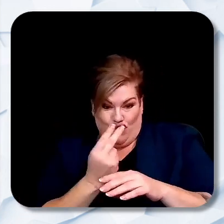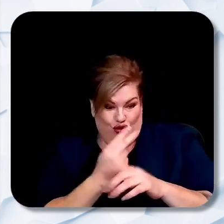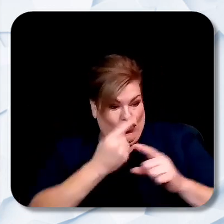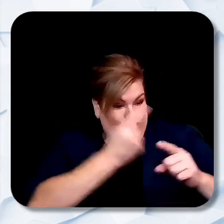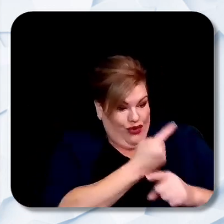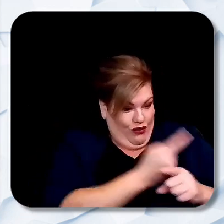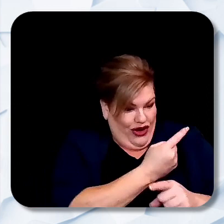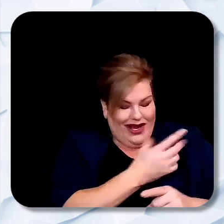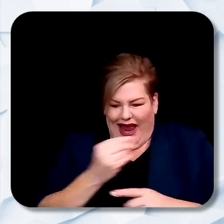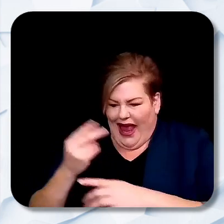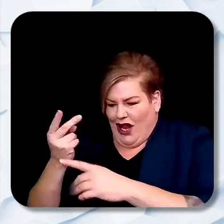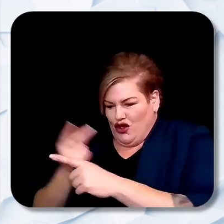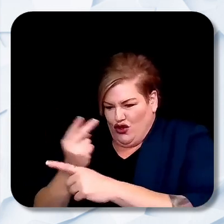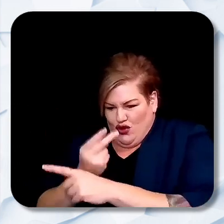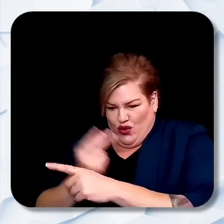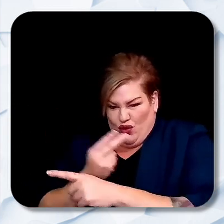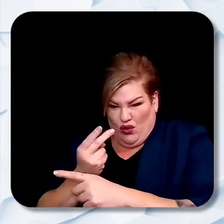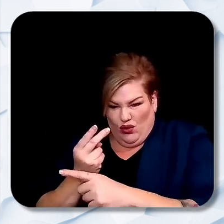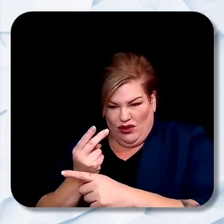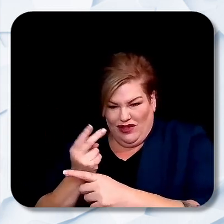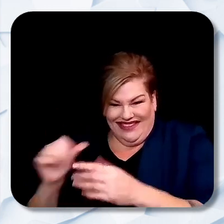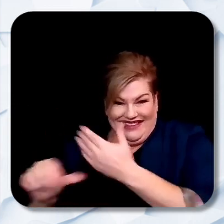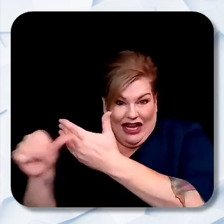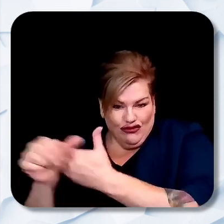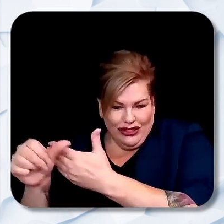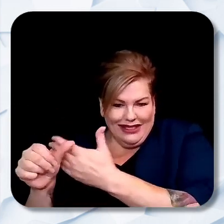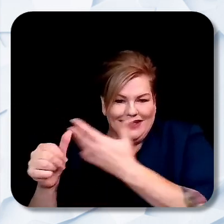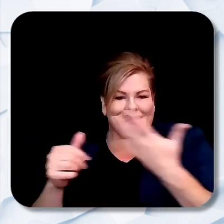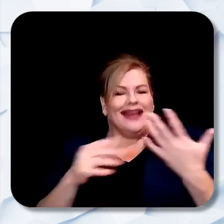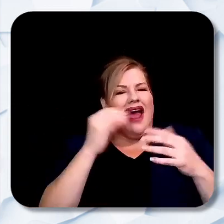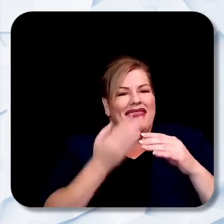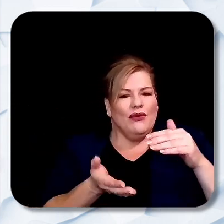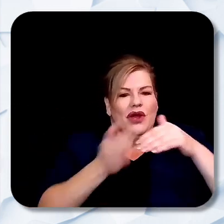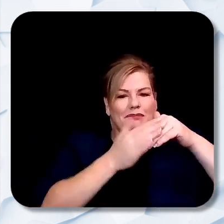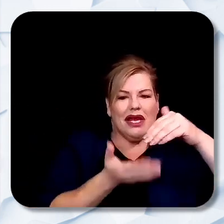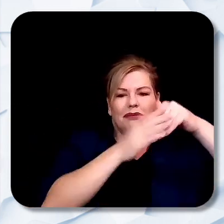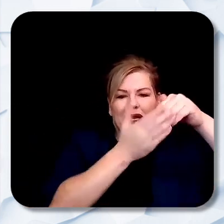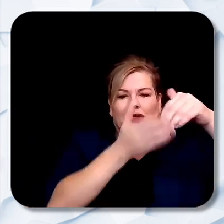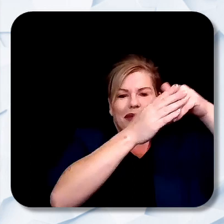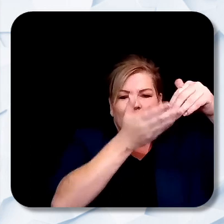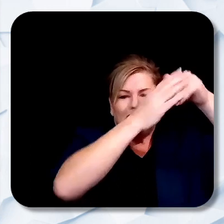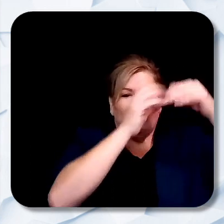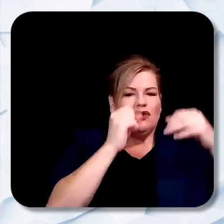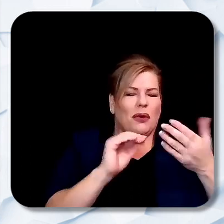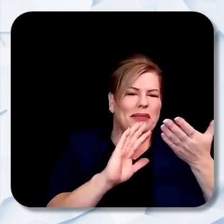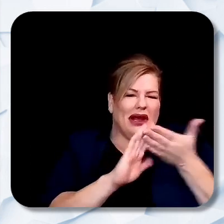It gets more sophisticated as they get older. And then a lot of our middle and high school lessons are very explicit when we do talk about different substances,